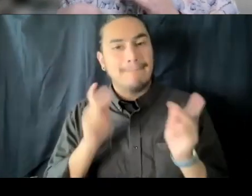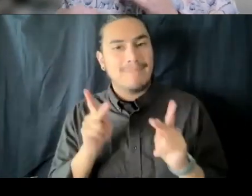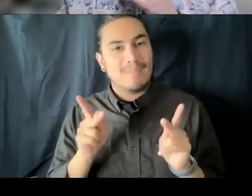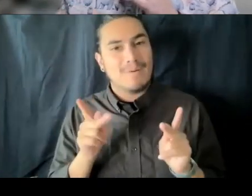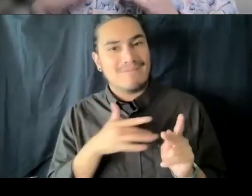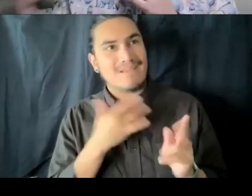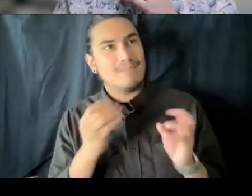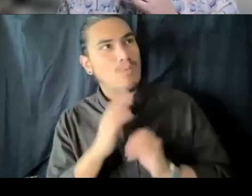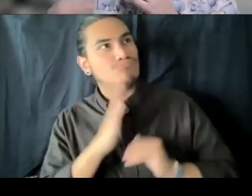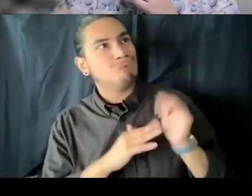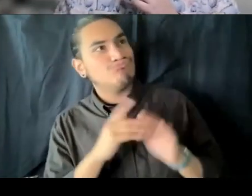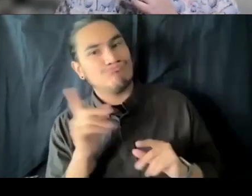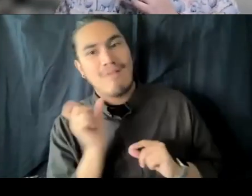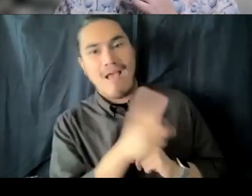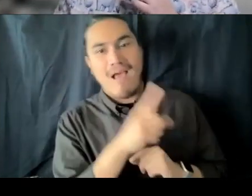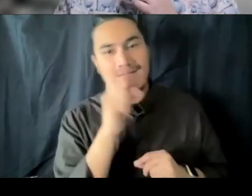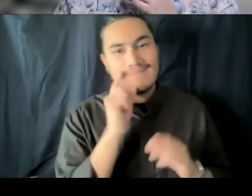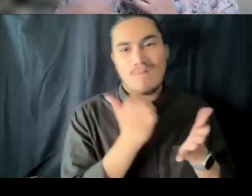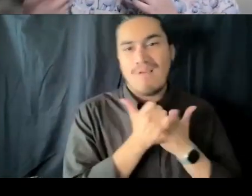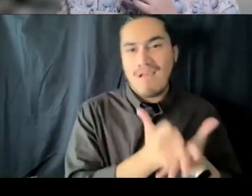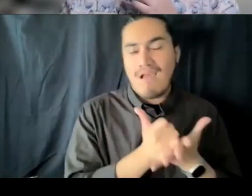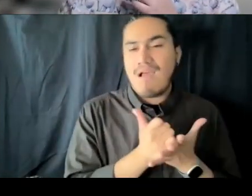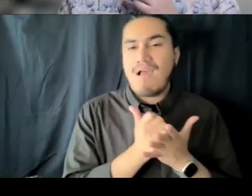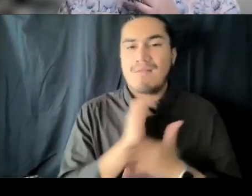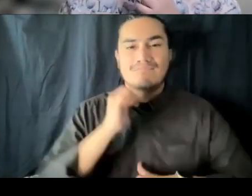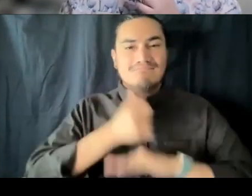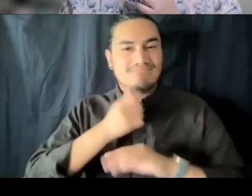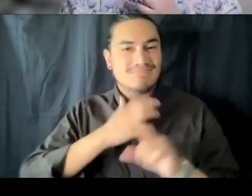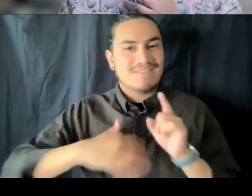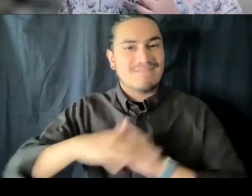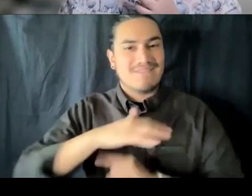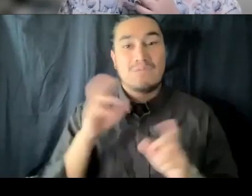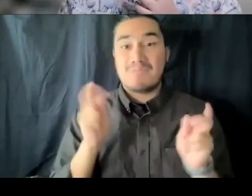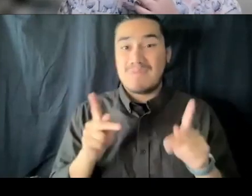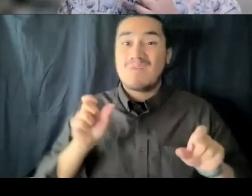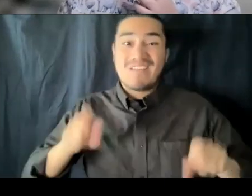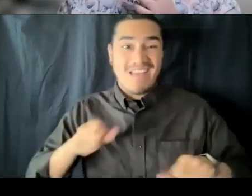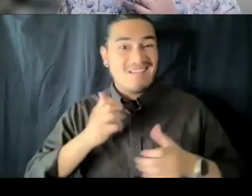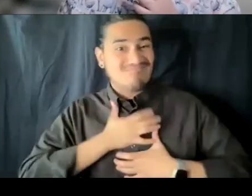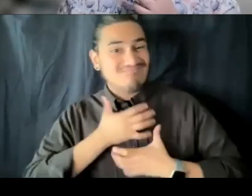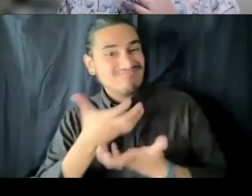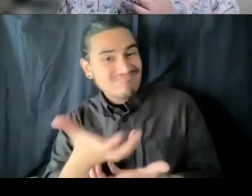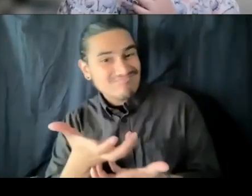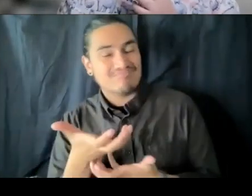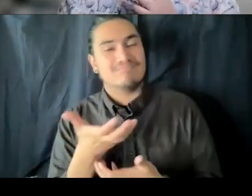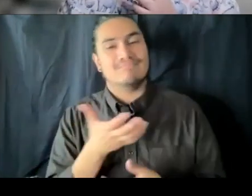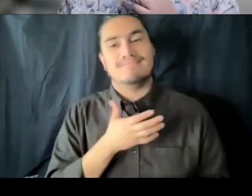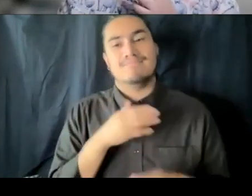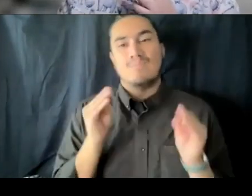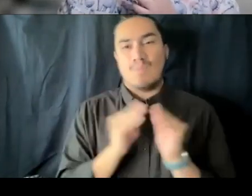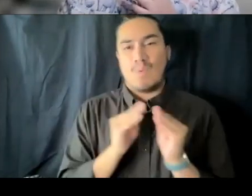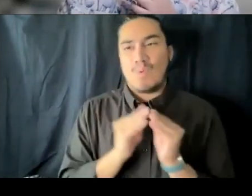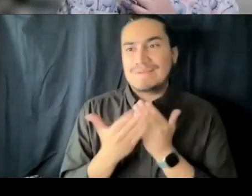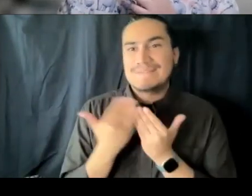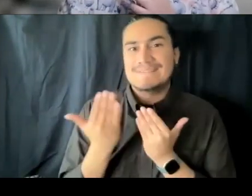it can help create an environment where people are better able to talk about what's going on from them and create that supportive, affirming community.